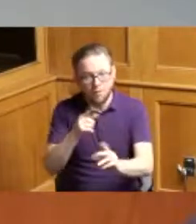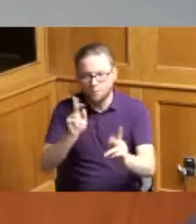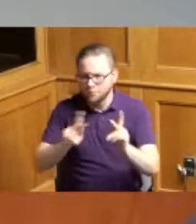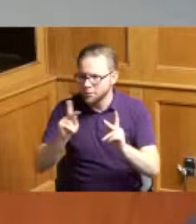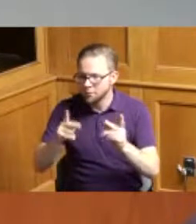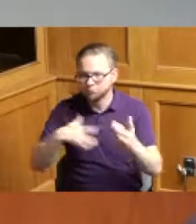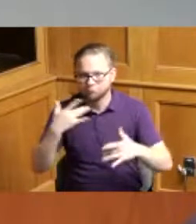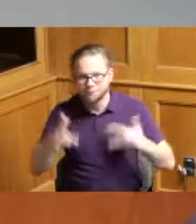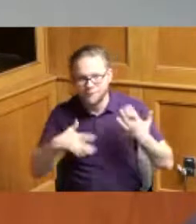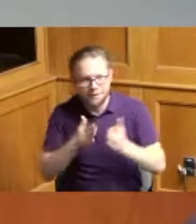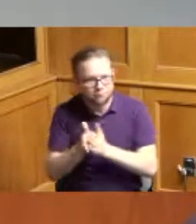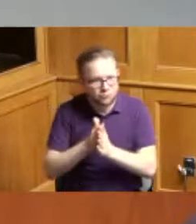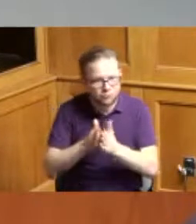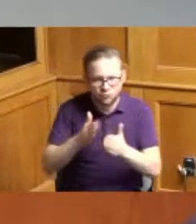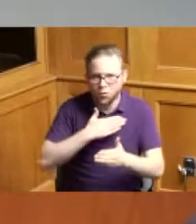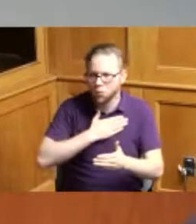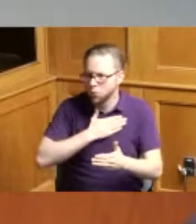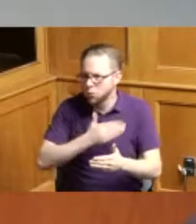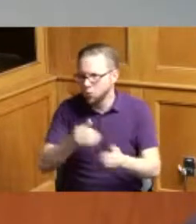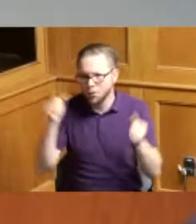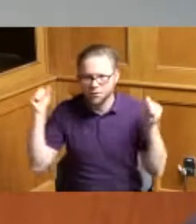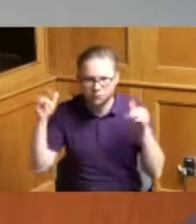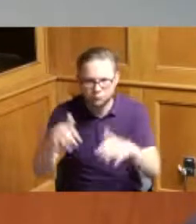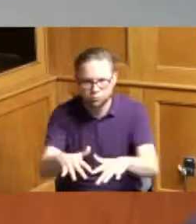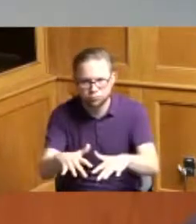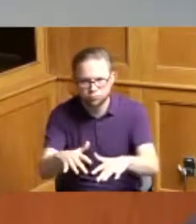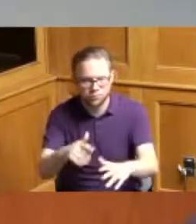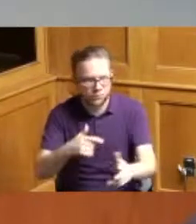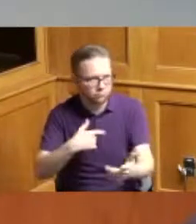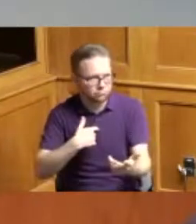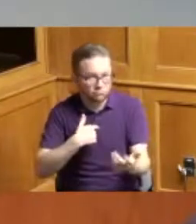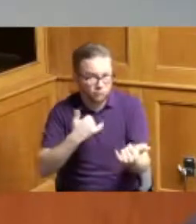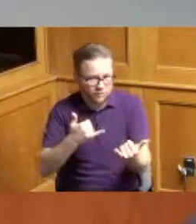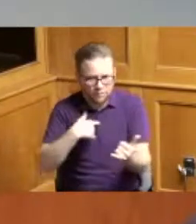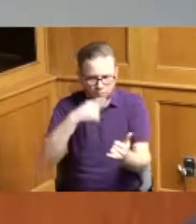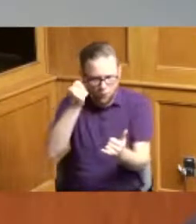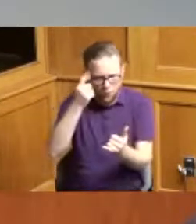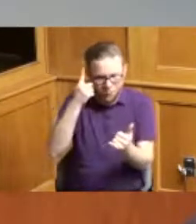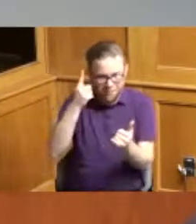don't have a very clear understanding of what the level of interest is and actually participating